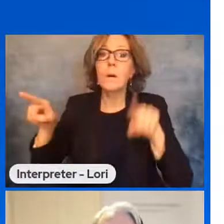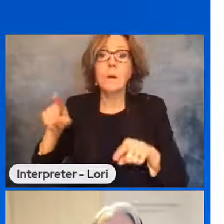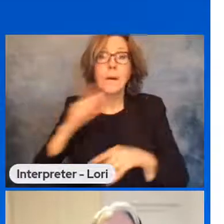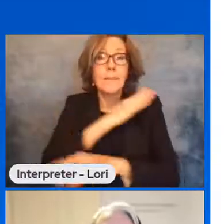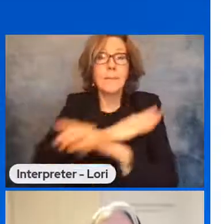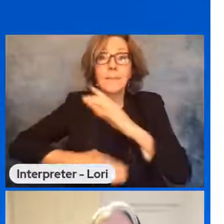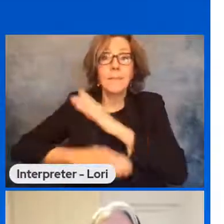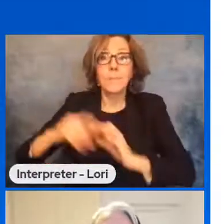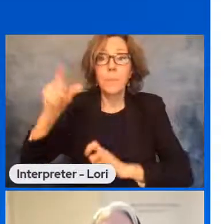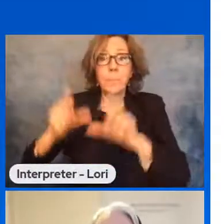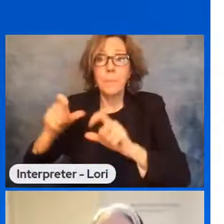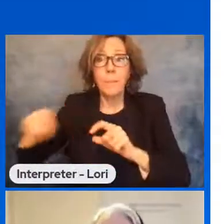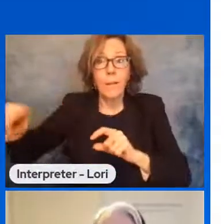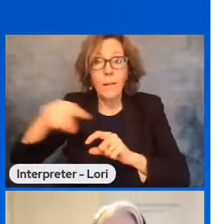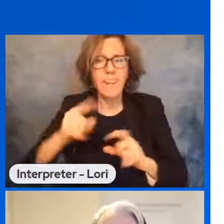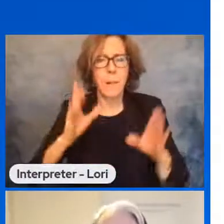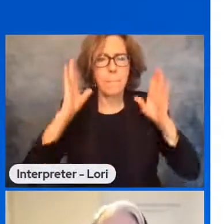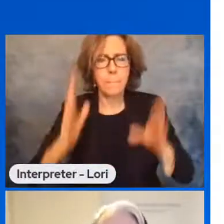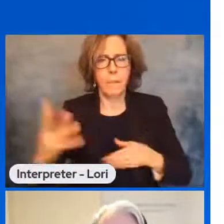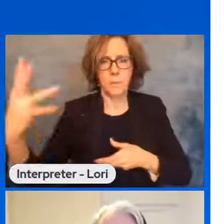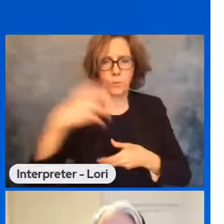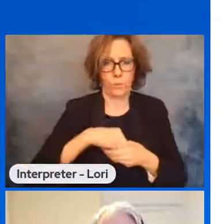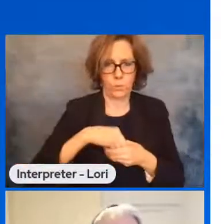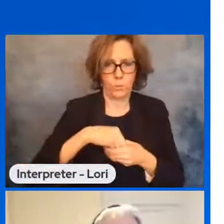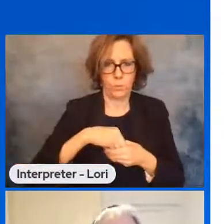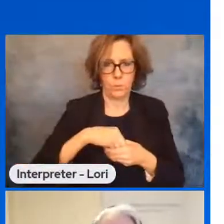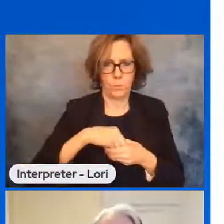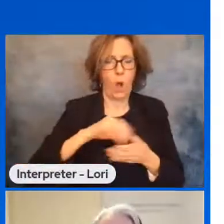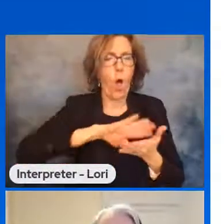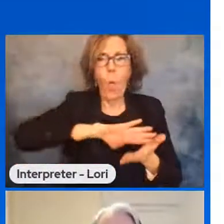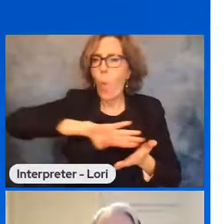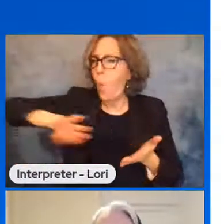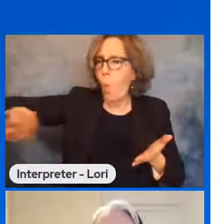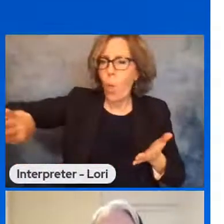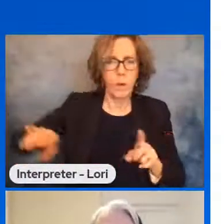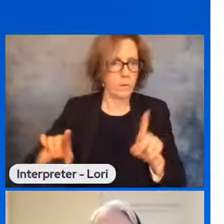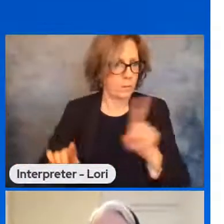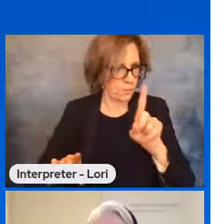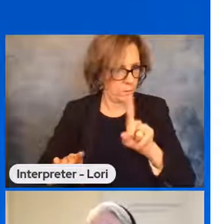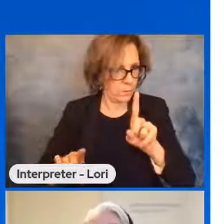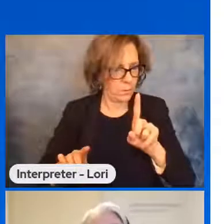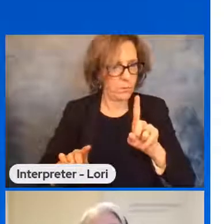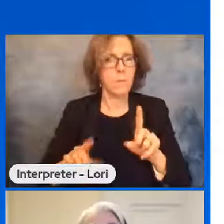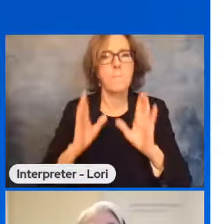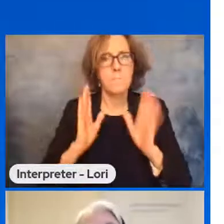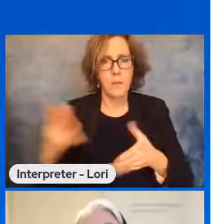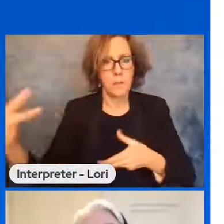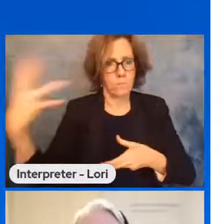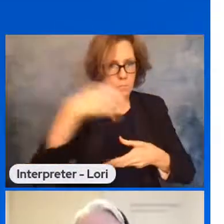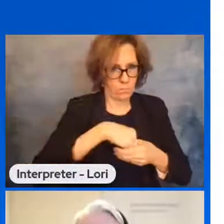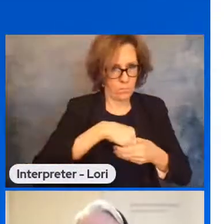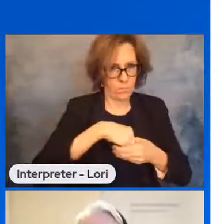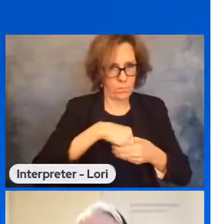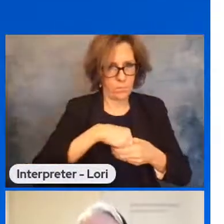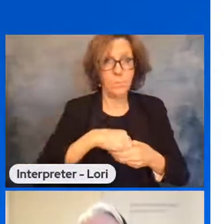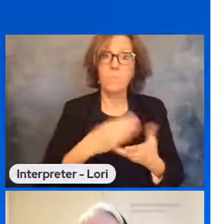with disabilities in the work that you're doing. You want to test with them. Or better, you want to co-design with them.